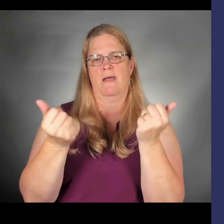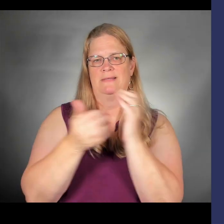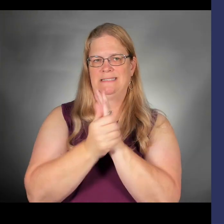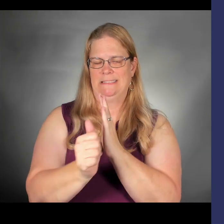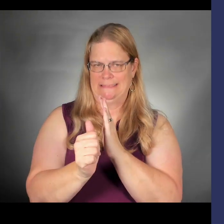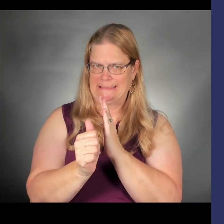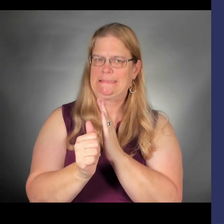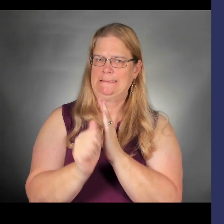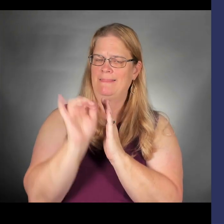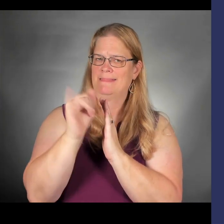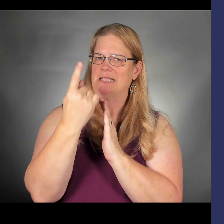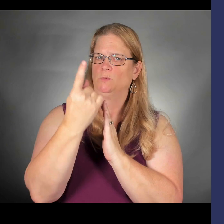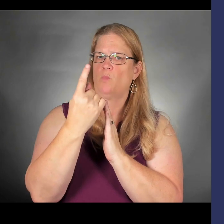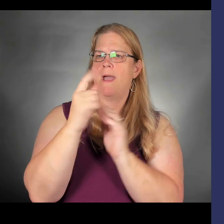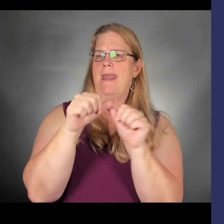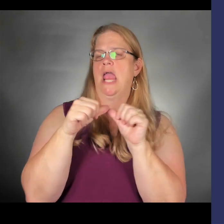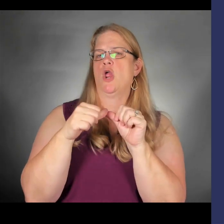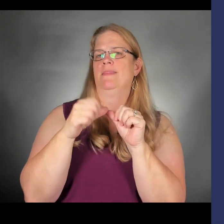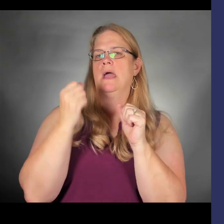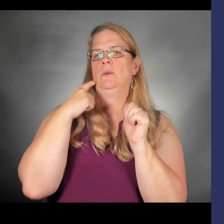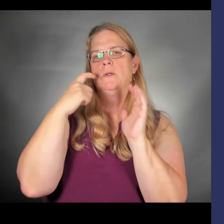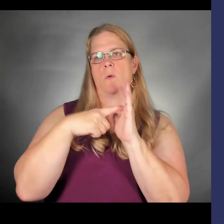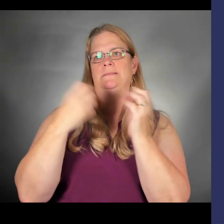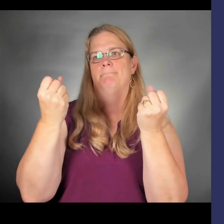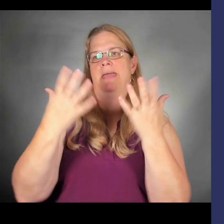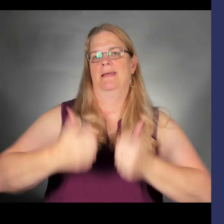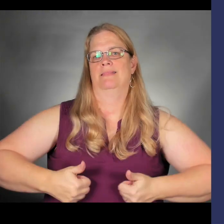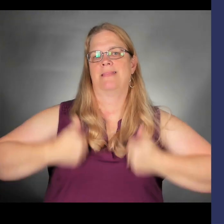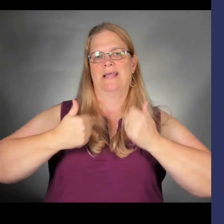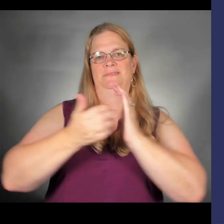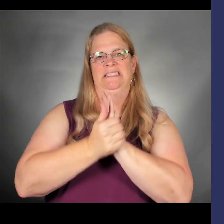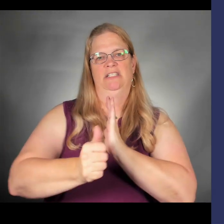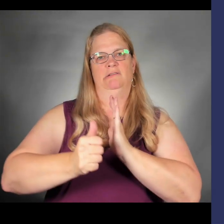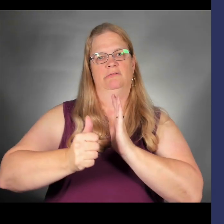Coping and problem-solving skills. That's one area that we recognize,